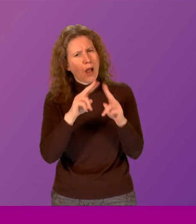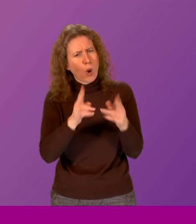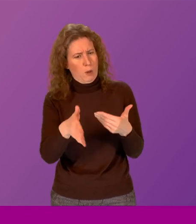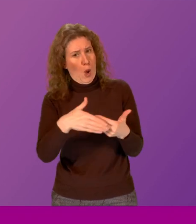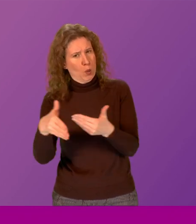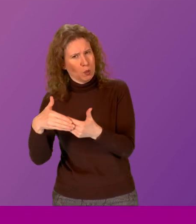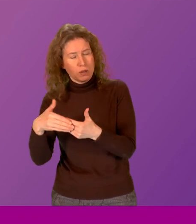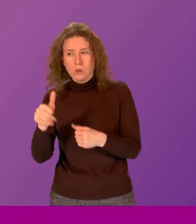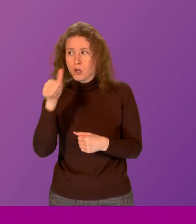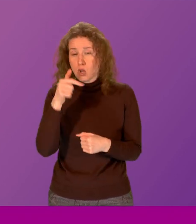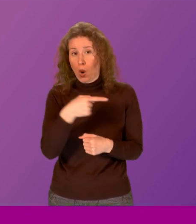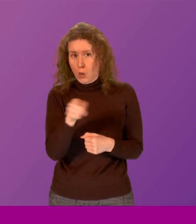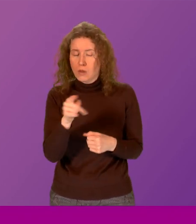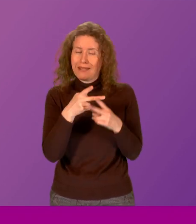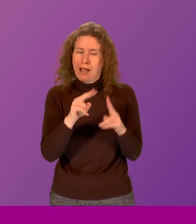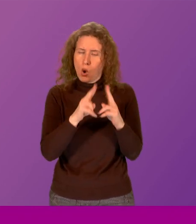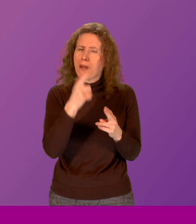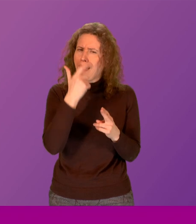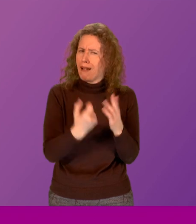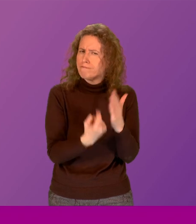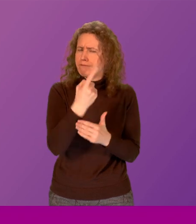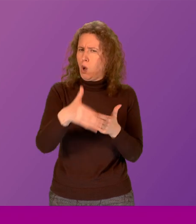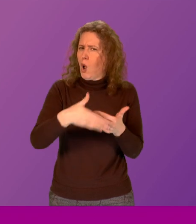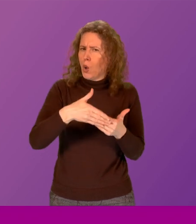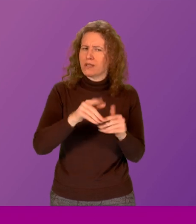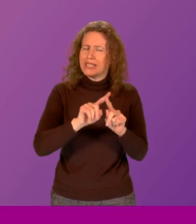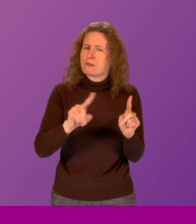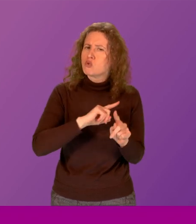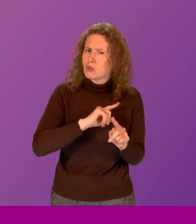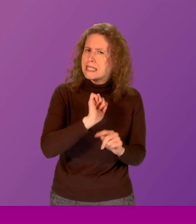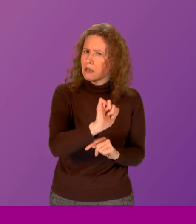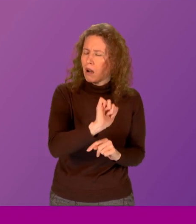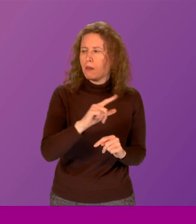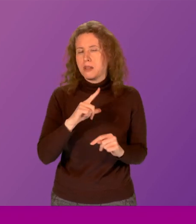homes can close for a number of reasons. That is why we are committed to the national